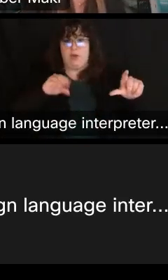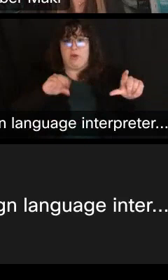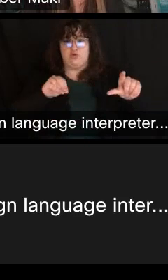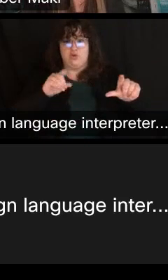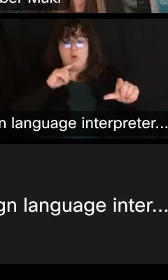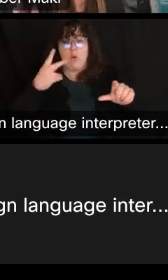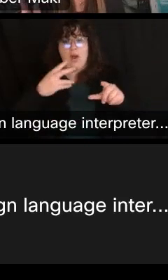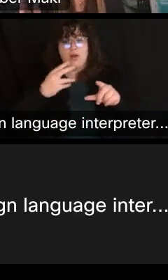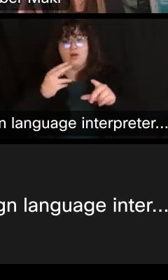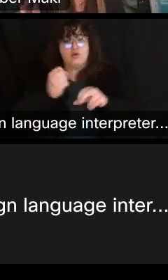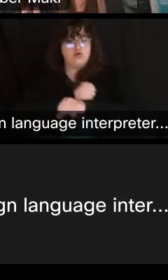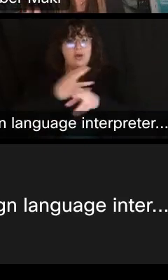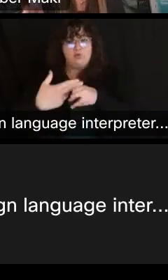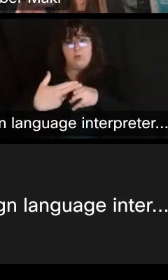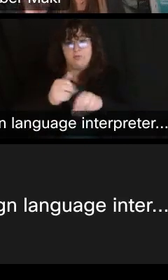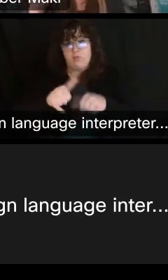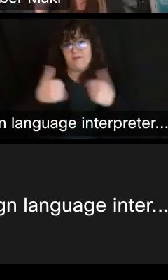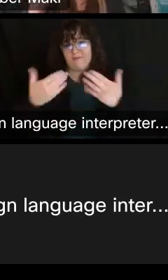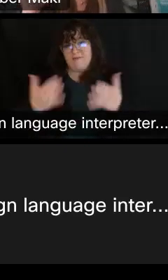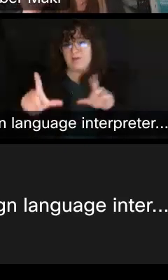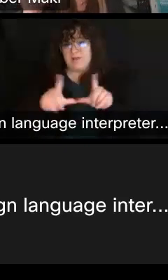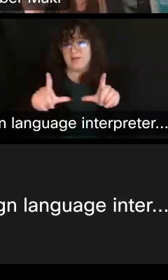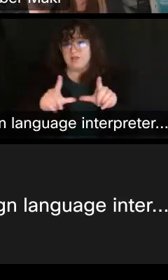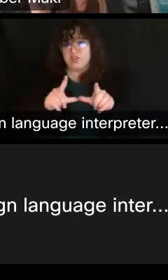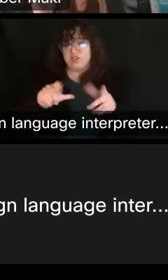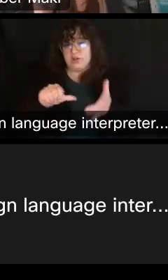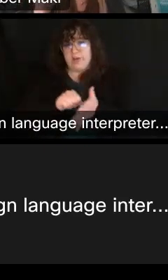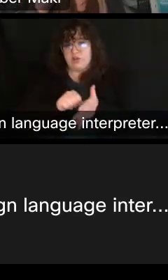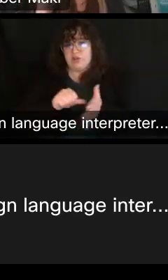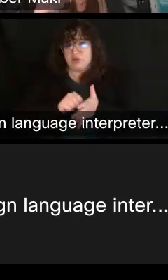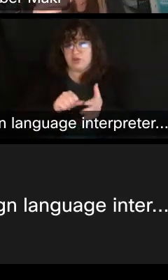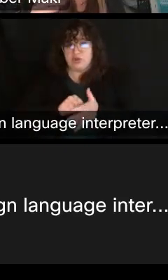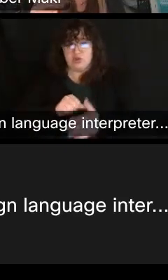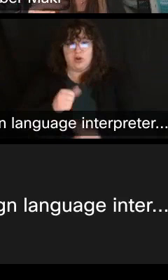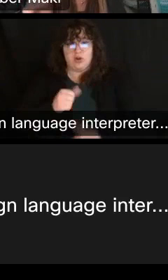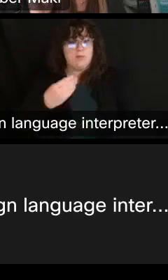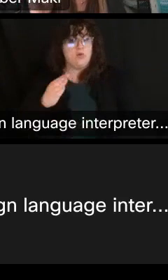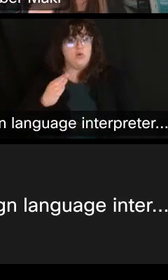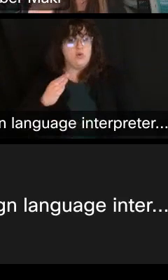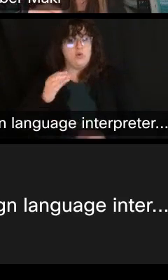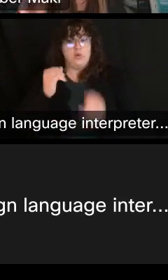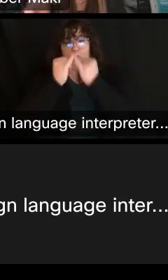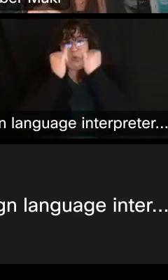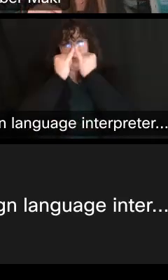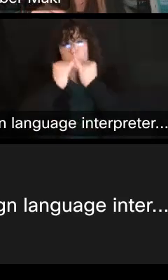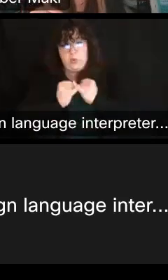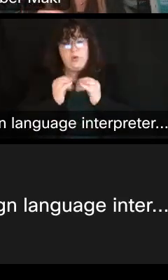providers license page. The blue linked lines there are corrective actions or maltreatment